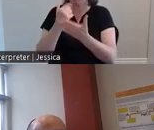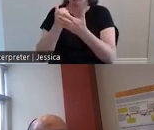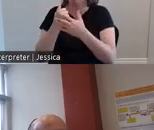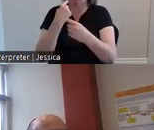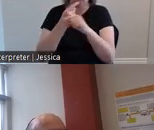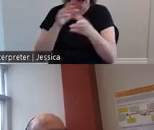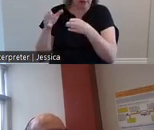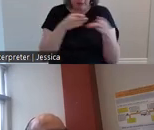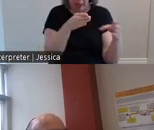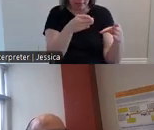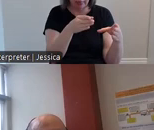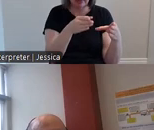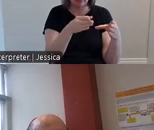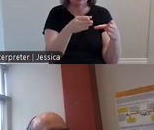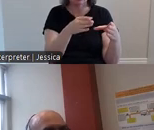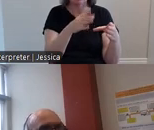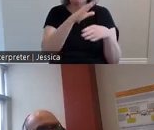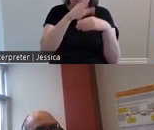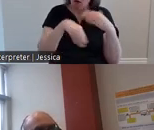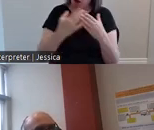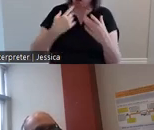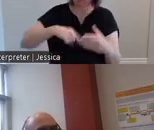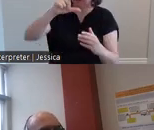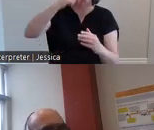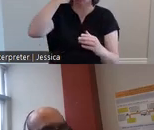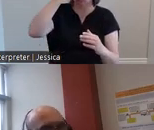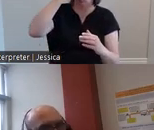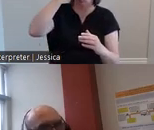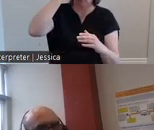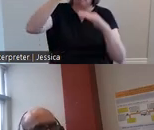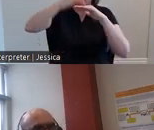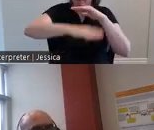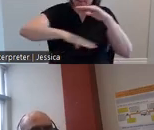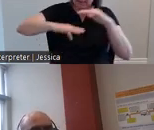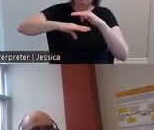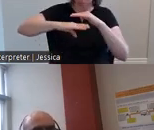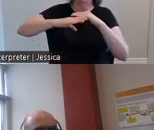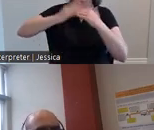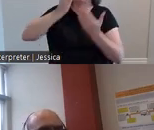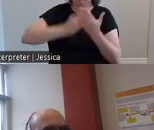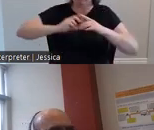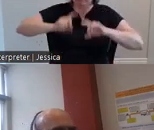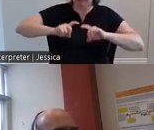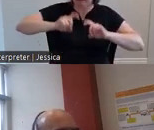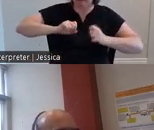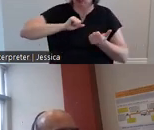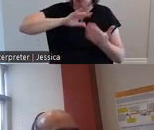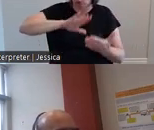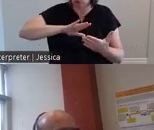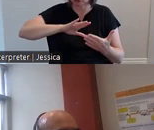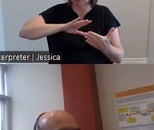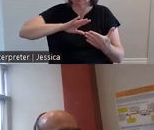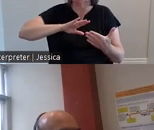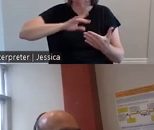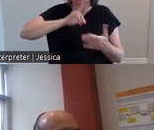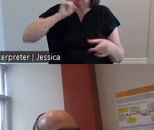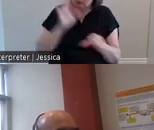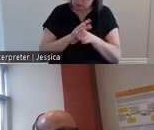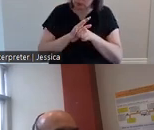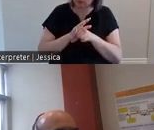but I think all of us need to know a base level of some testing techniques so that we can verify what vendors are saying.